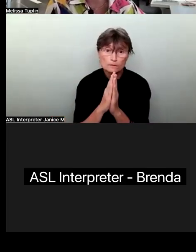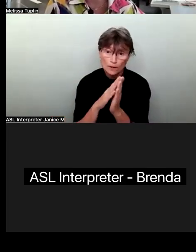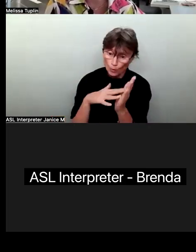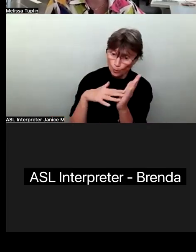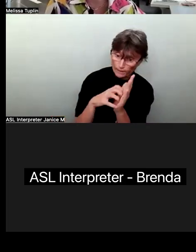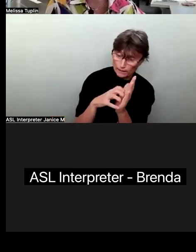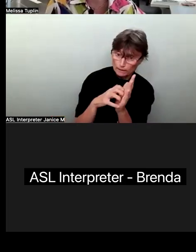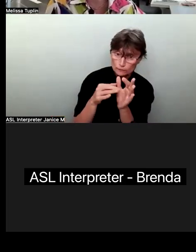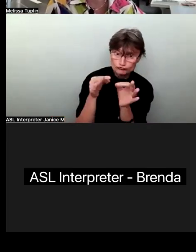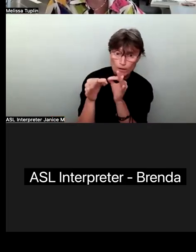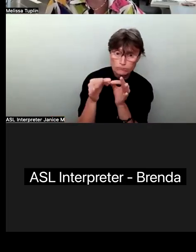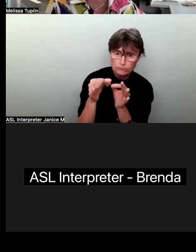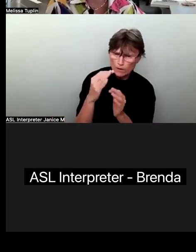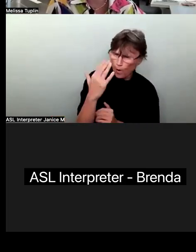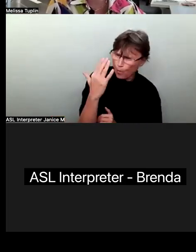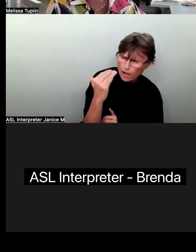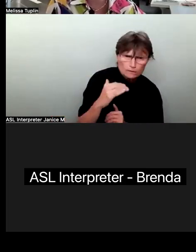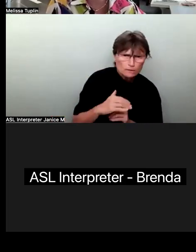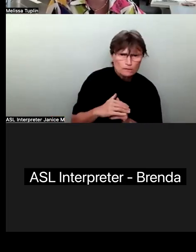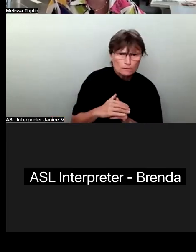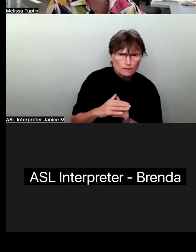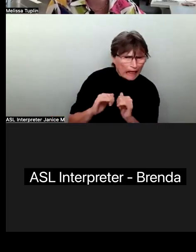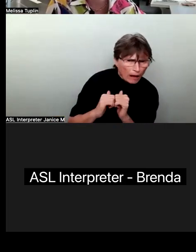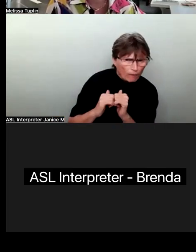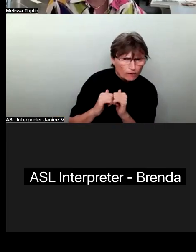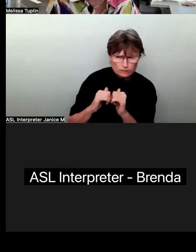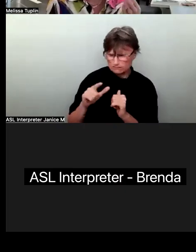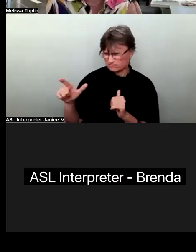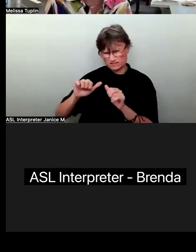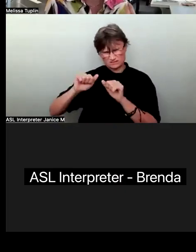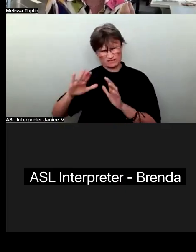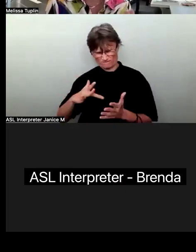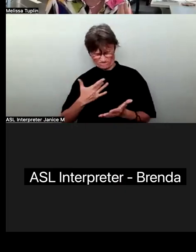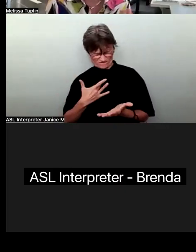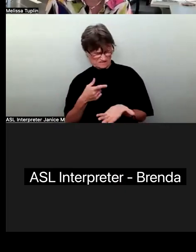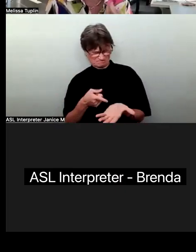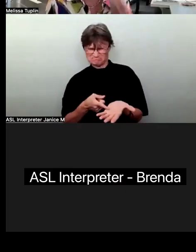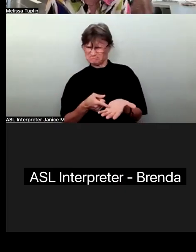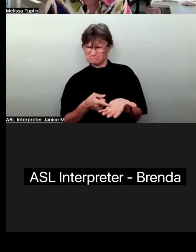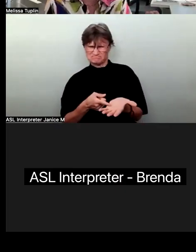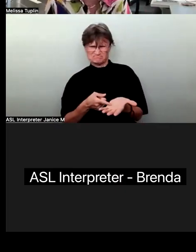you have made an unreasonable or unarticulated request, and we are going to take both your score